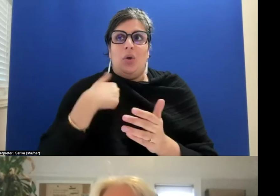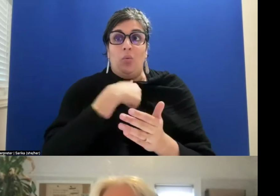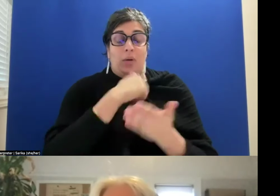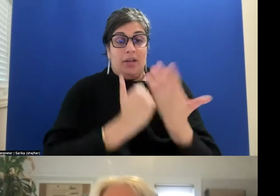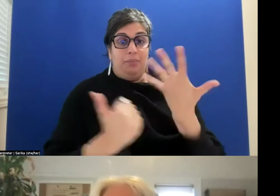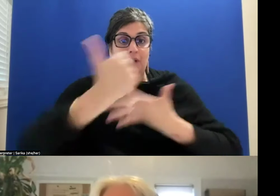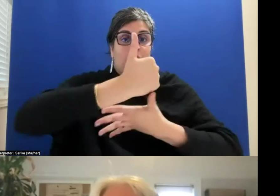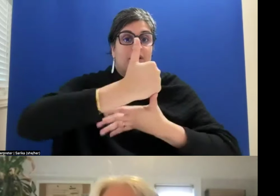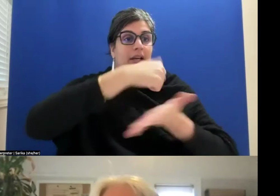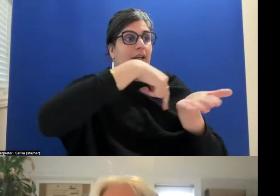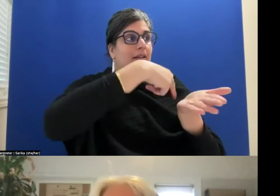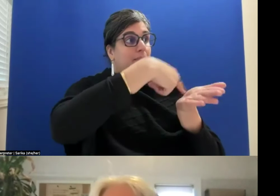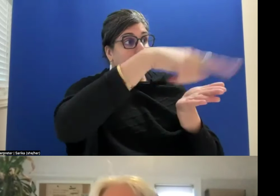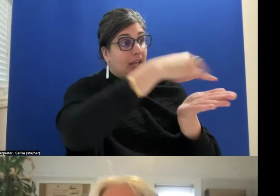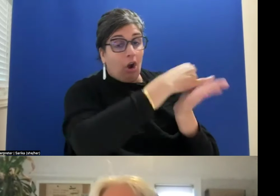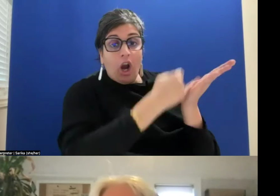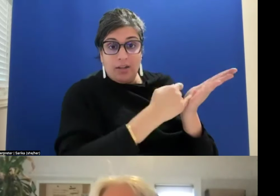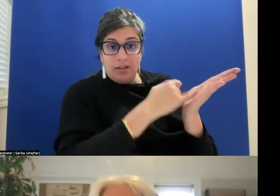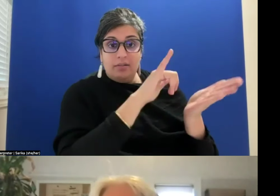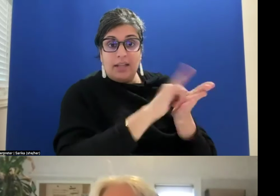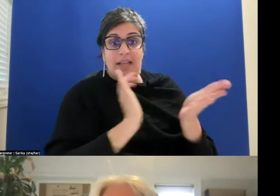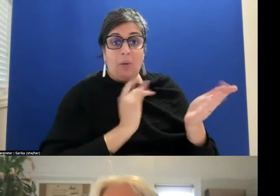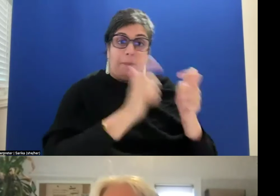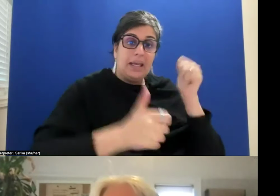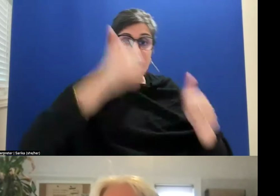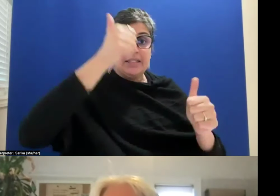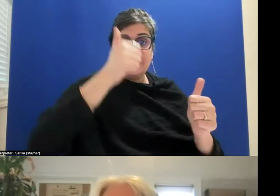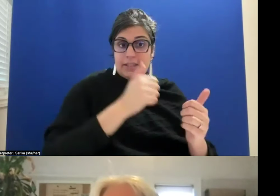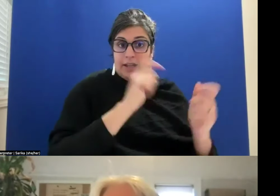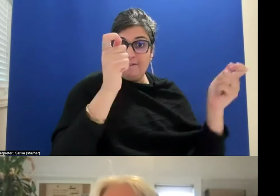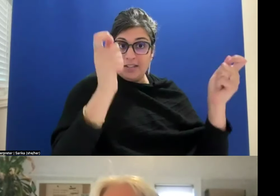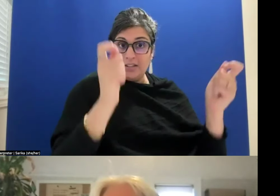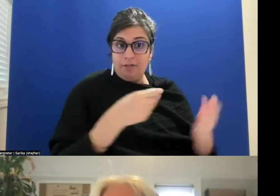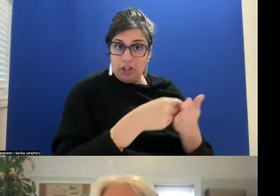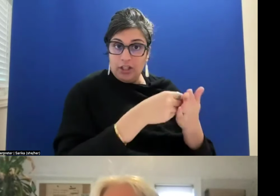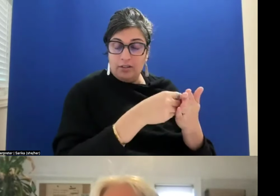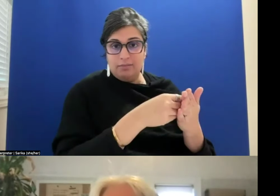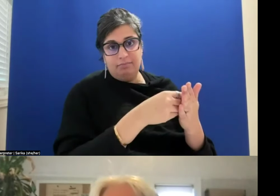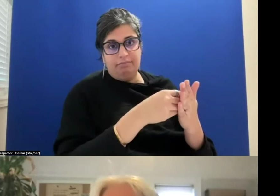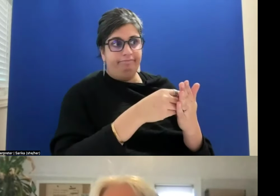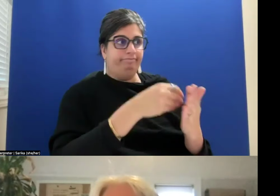It's our biggest festival expense, but it's also not the $15 we were charging for.